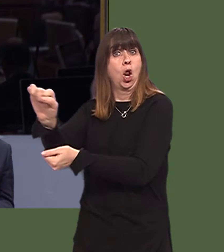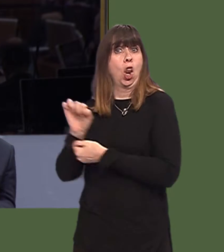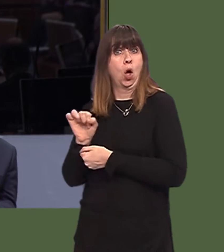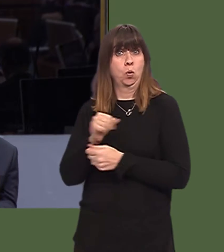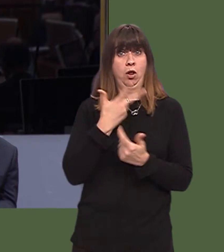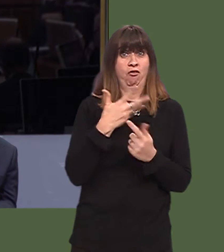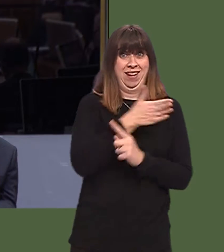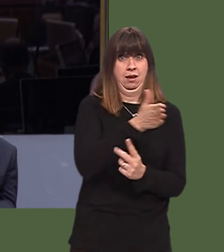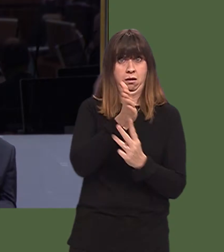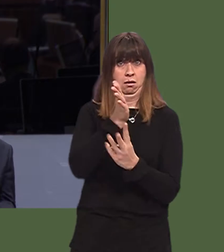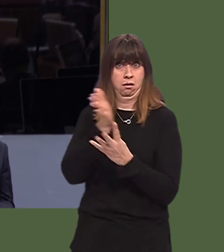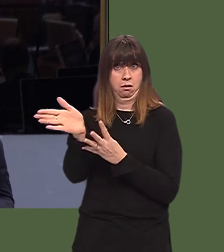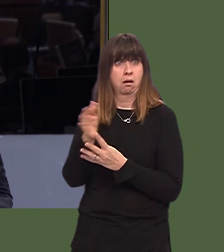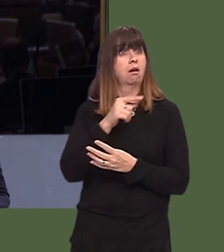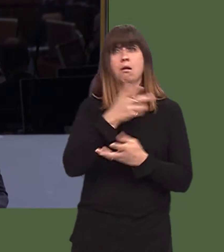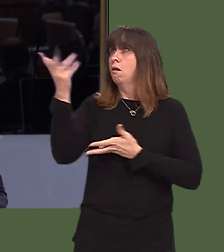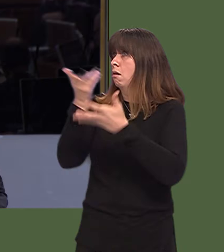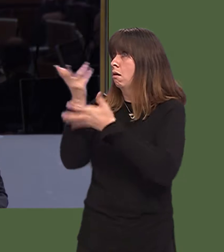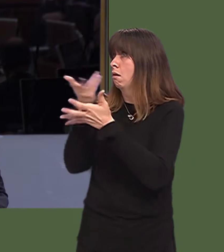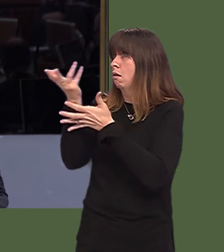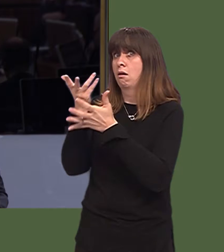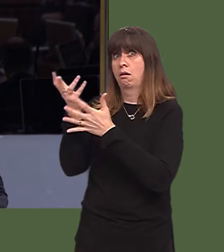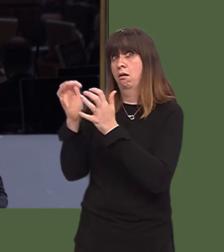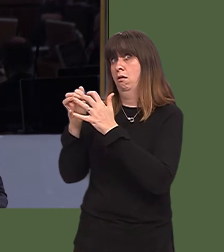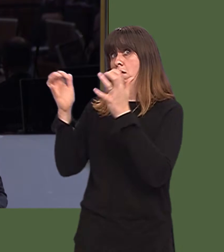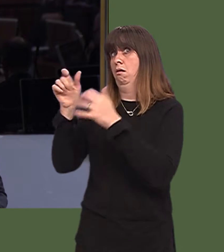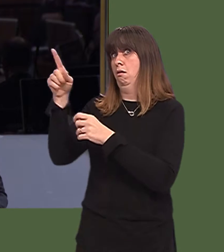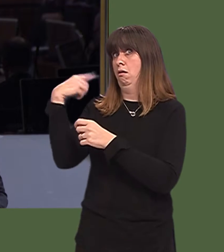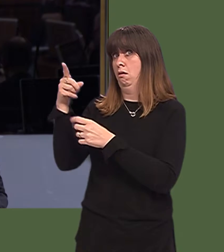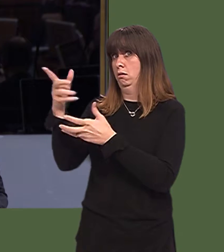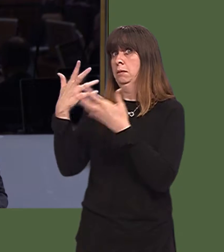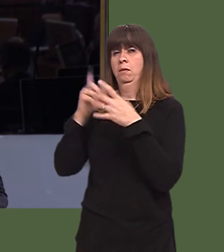In his discussions with the UK Government, in the new ministerial forum that was announced